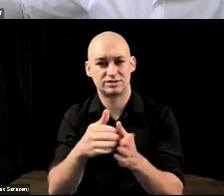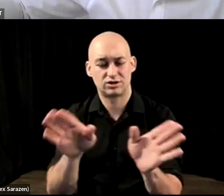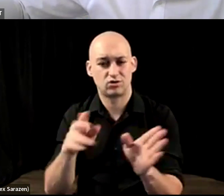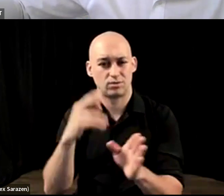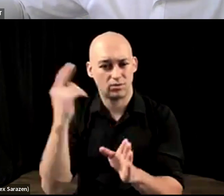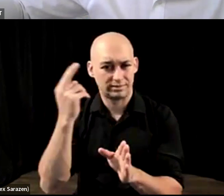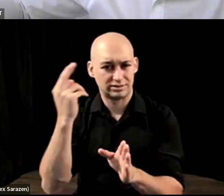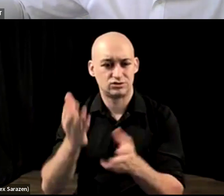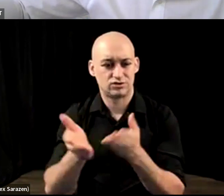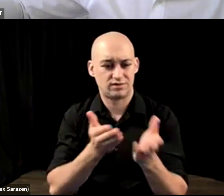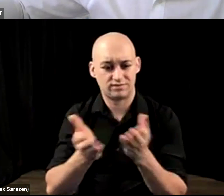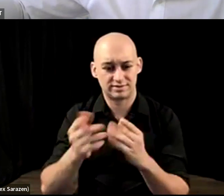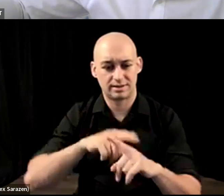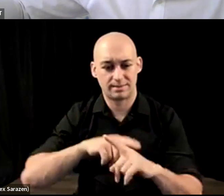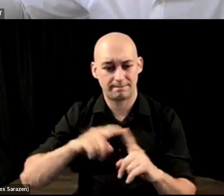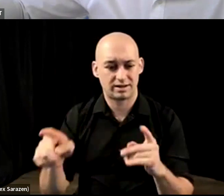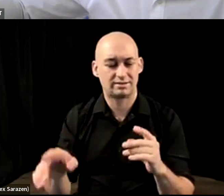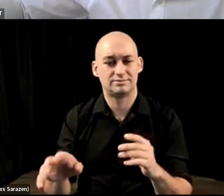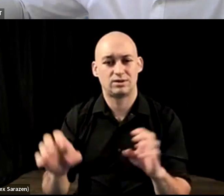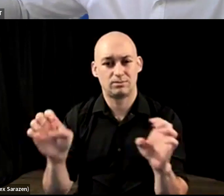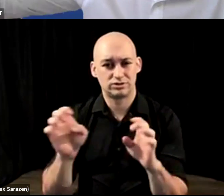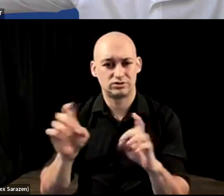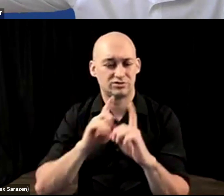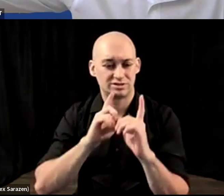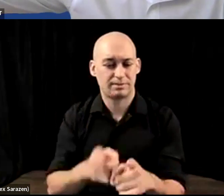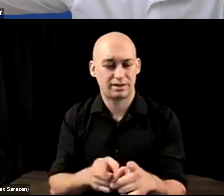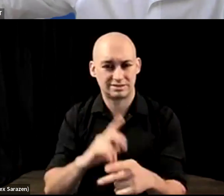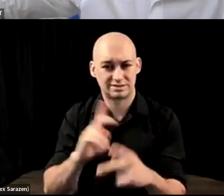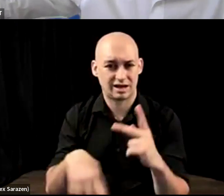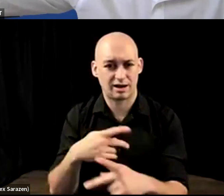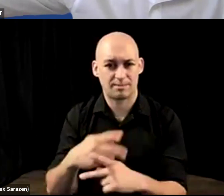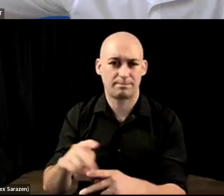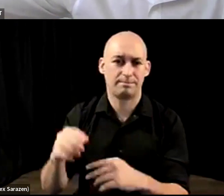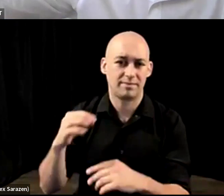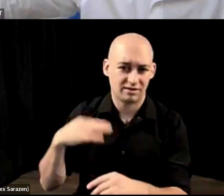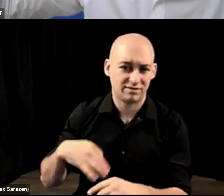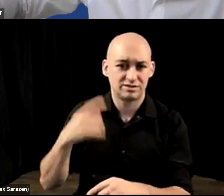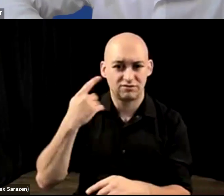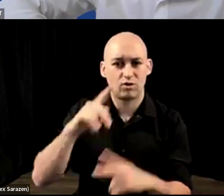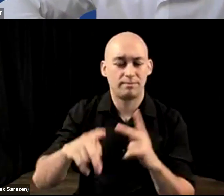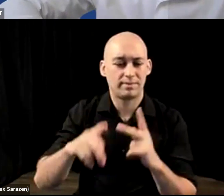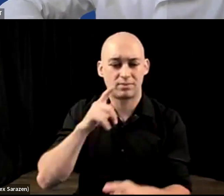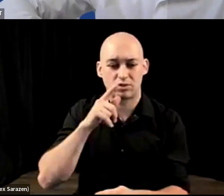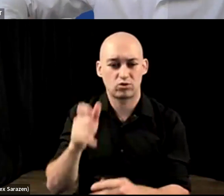but as an emergency response type of benefits for individuals that get this place, not necessarily